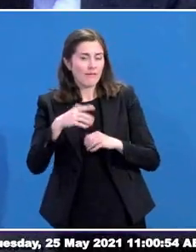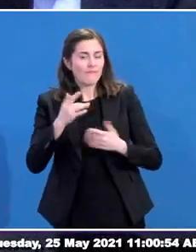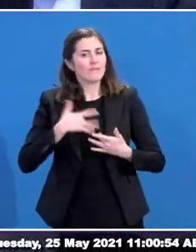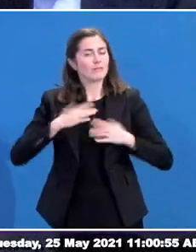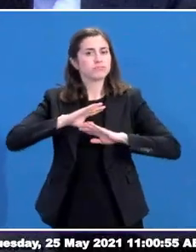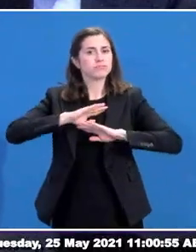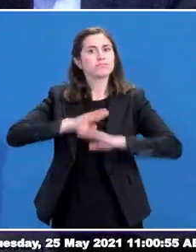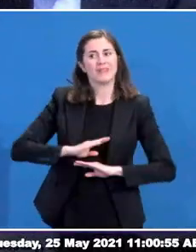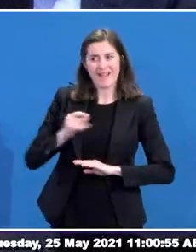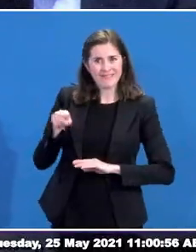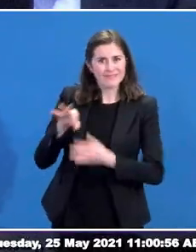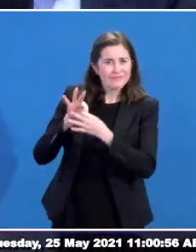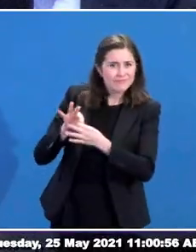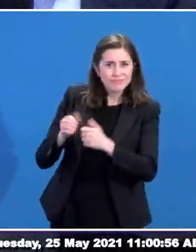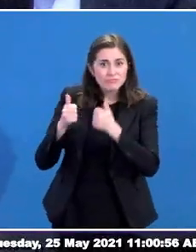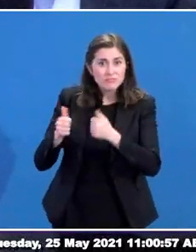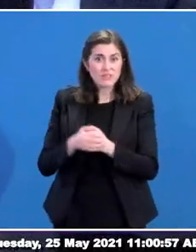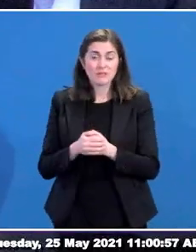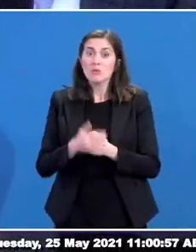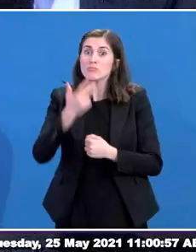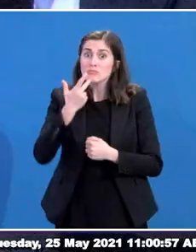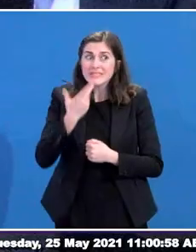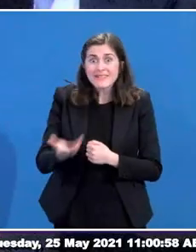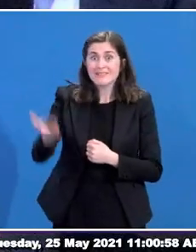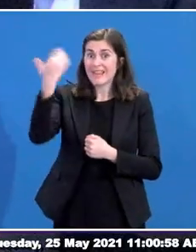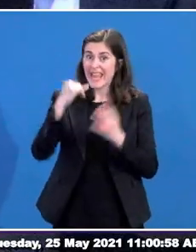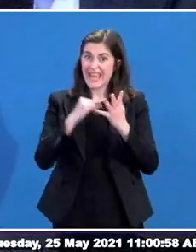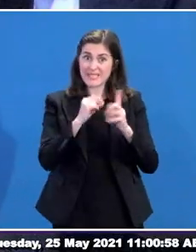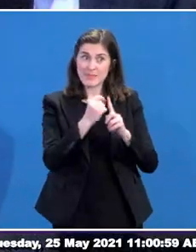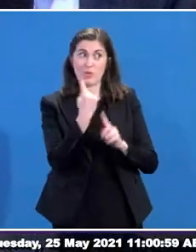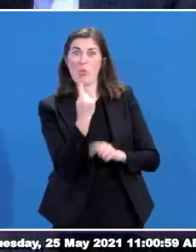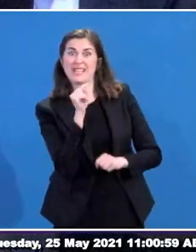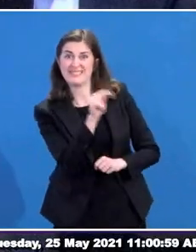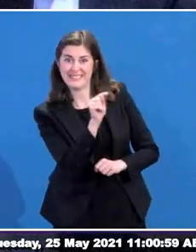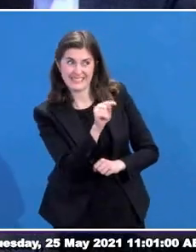And if SP1 had been your contact person in that crisis scenario,